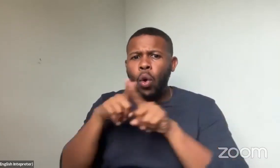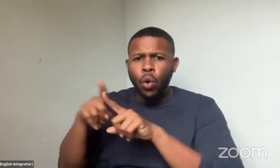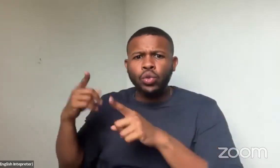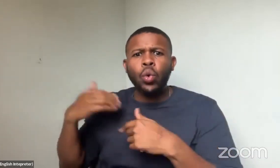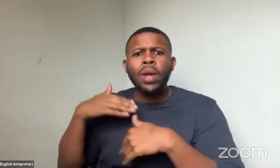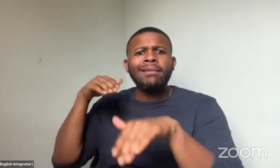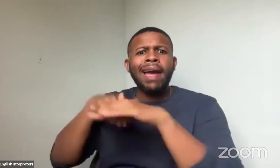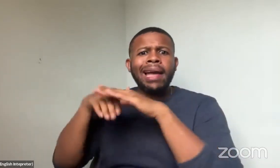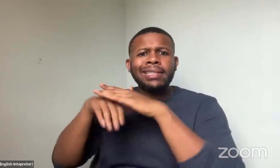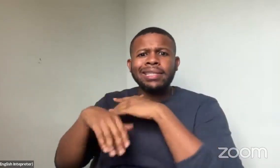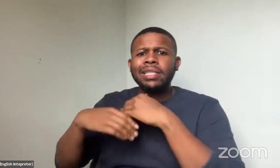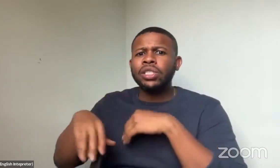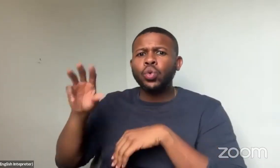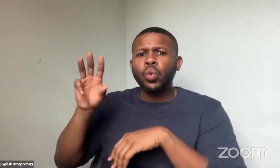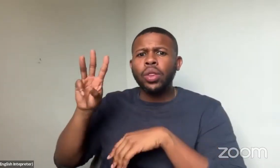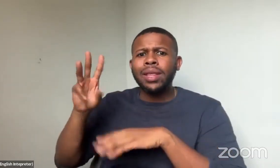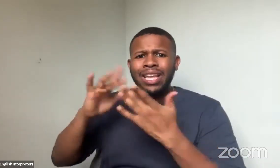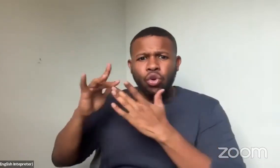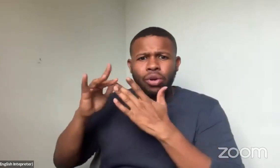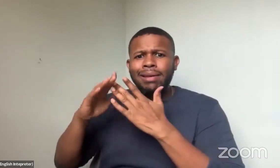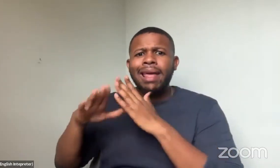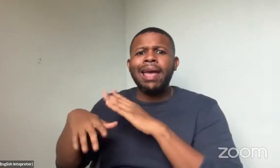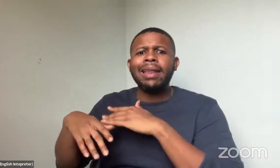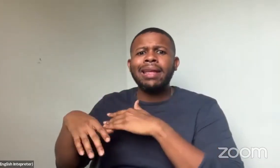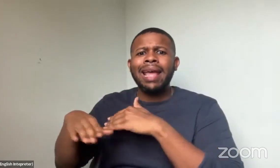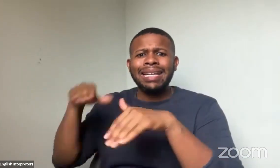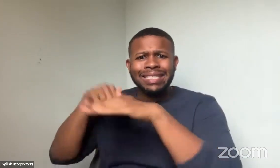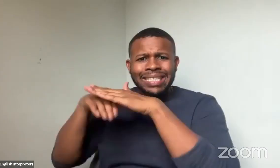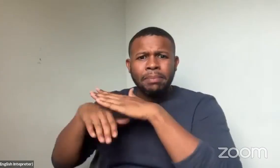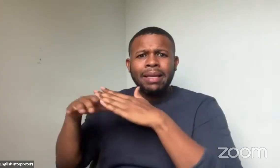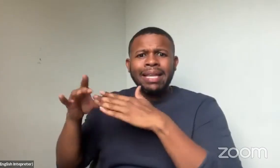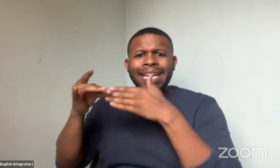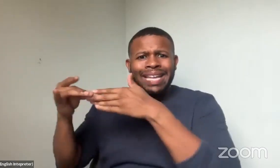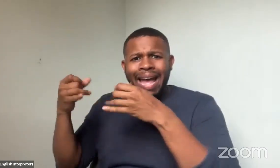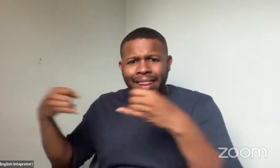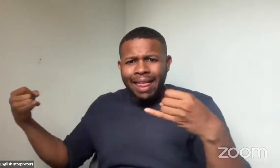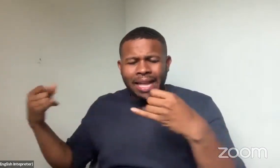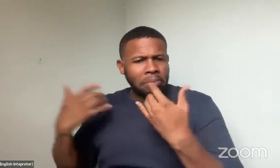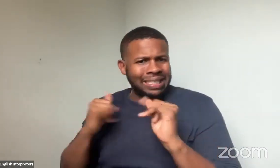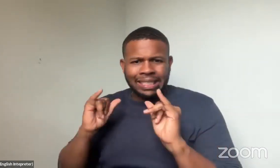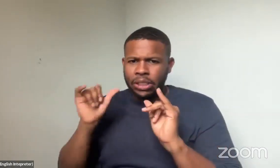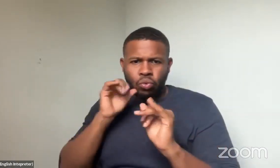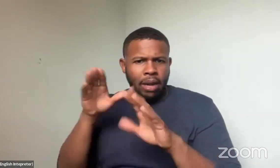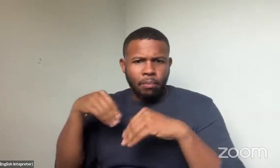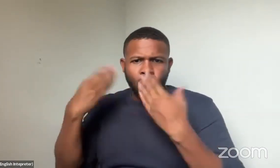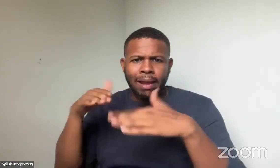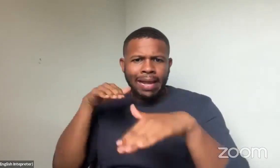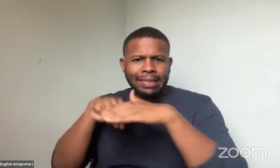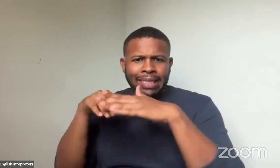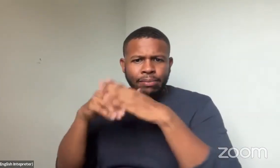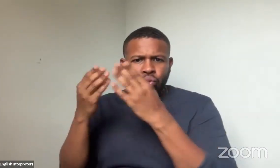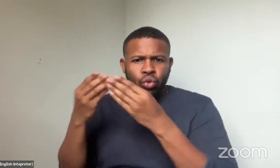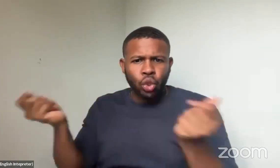page of those websites has an average of 51 barriers. And I think this is really important to underscore. Even though we